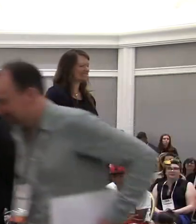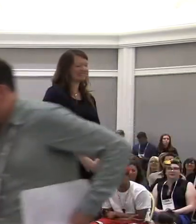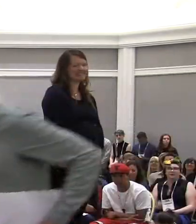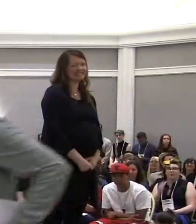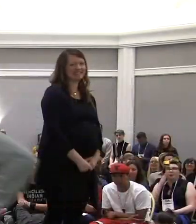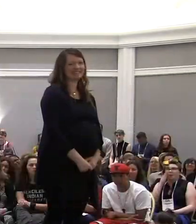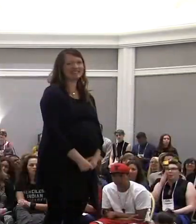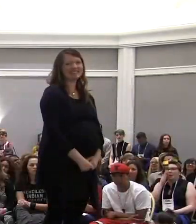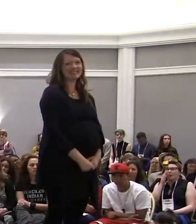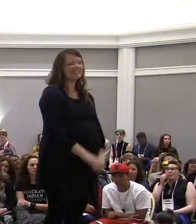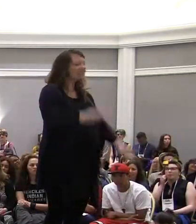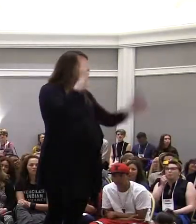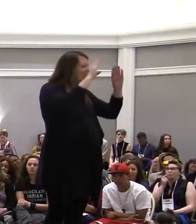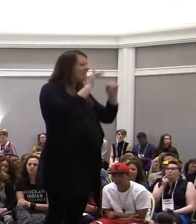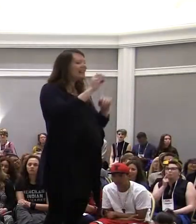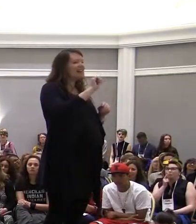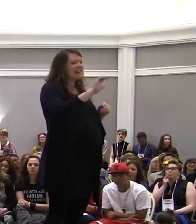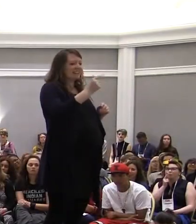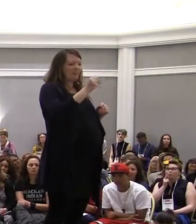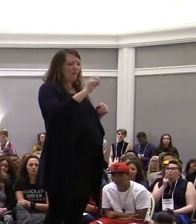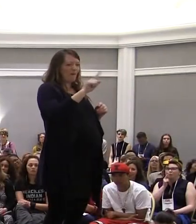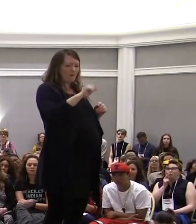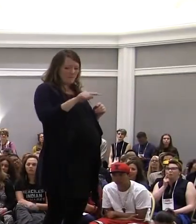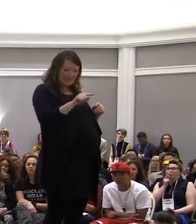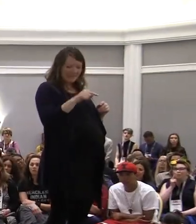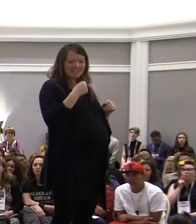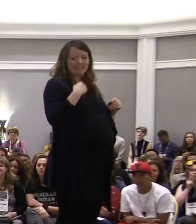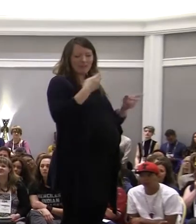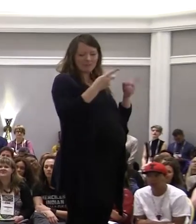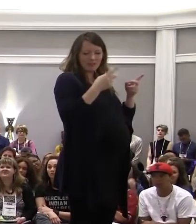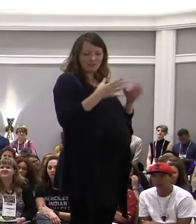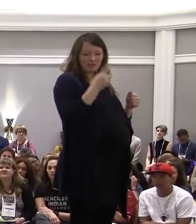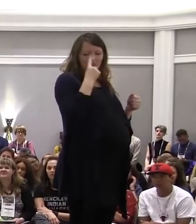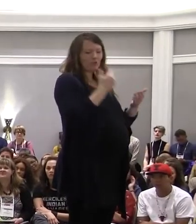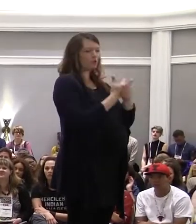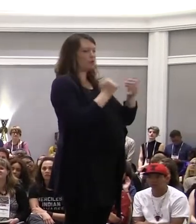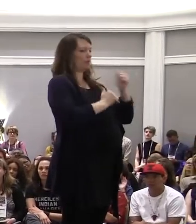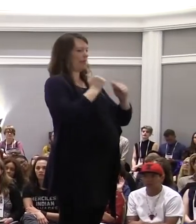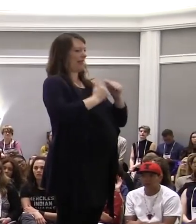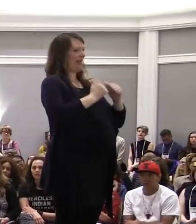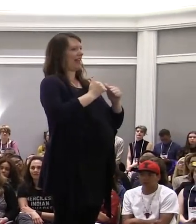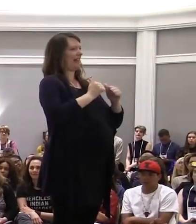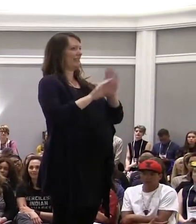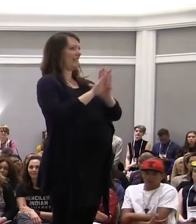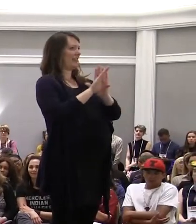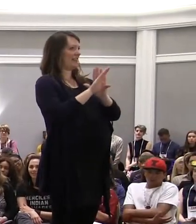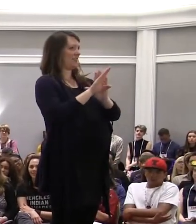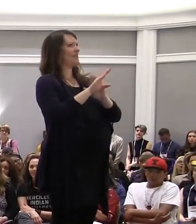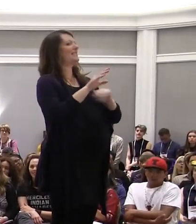Hi, everyone. I am Isaac Gomez. Playwright, Dramaturg and Director of New Play Development at Victory Gardens Theater in Chicago.